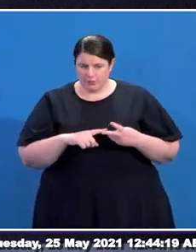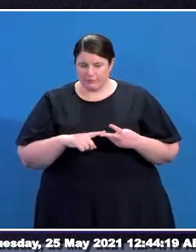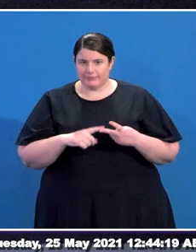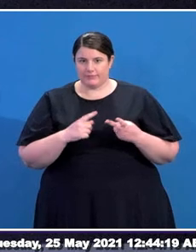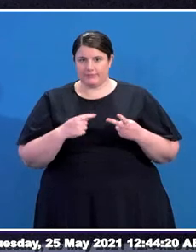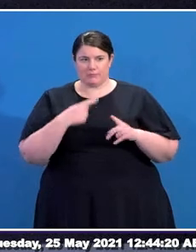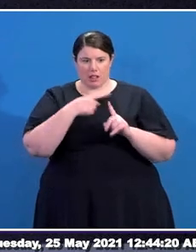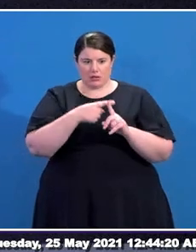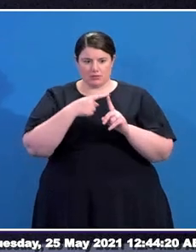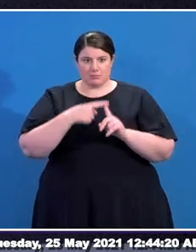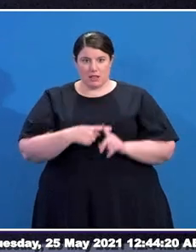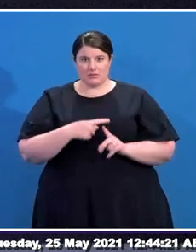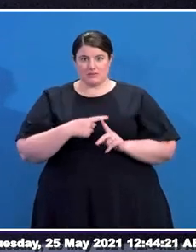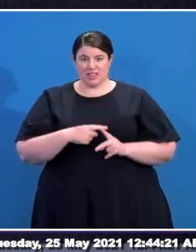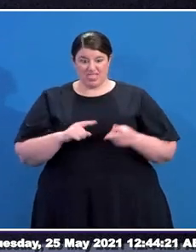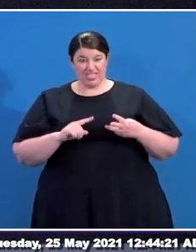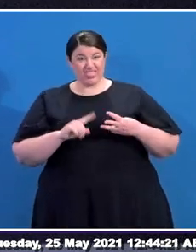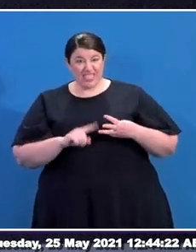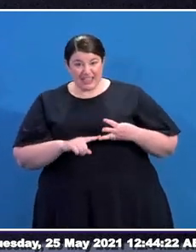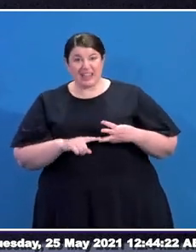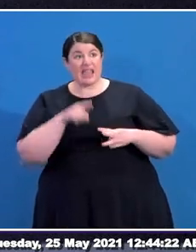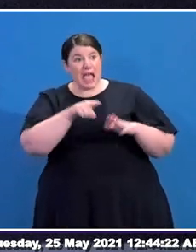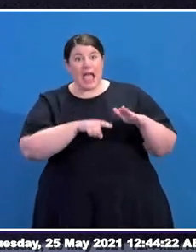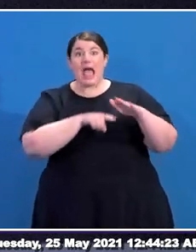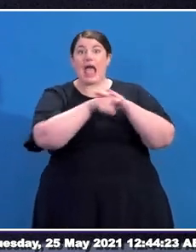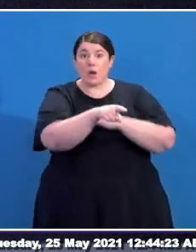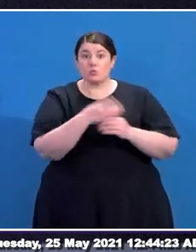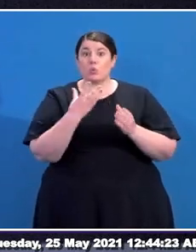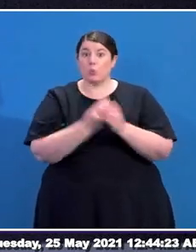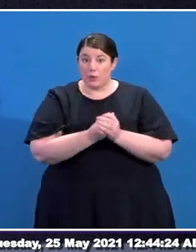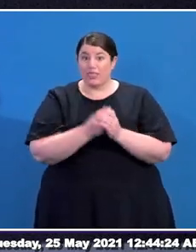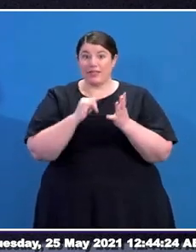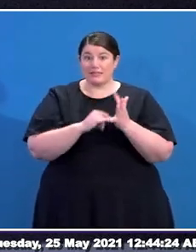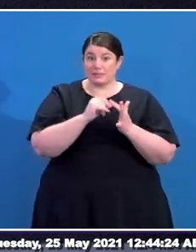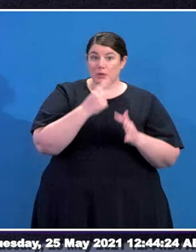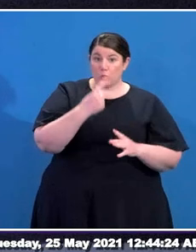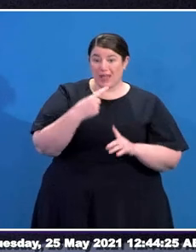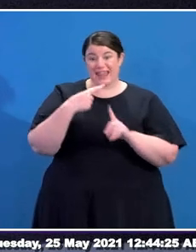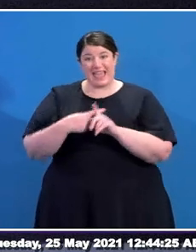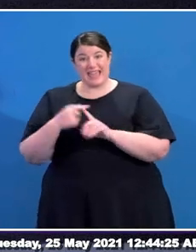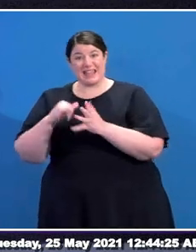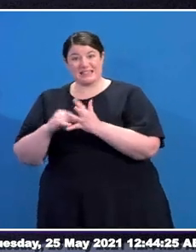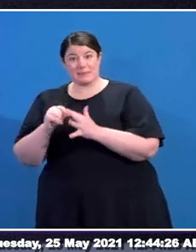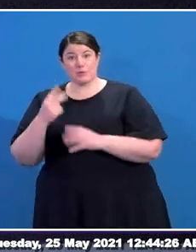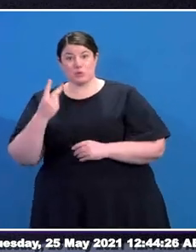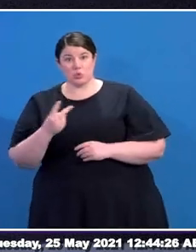have a behaviour while he was on an outing with SP1 and SP2, I felt like I couldn't